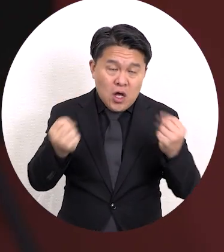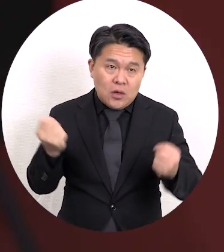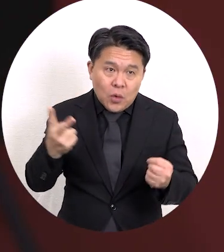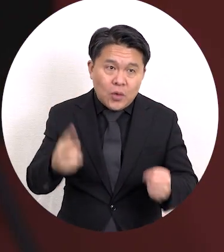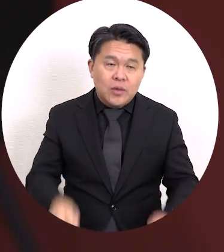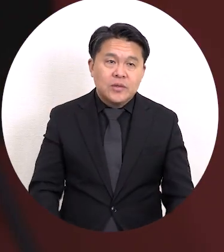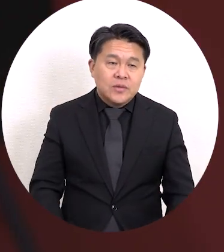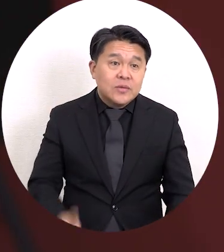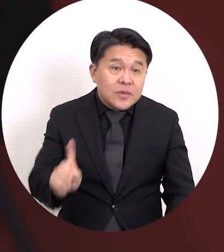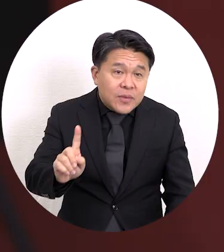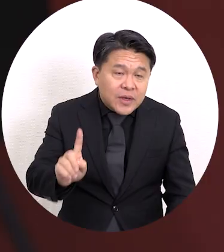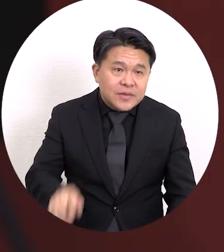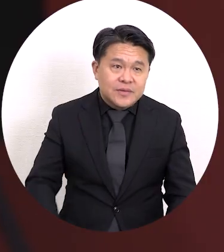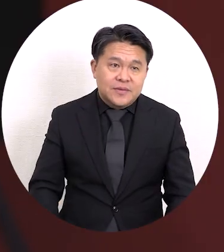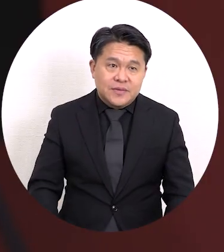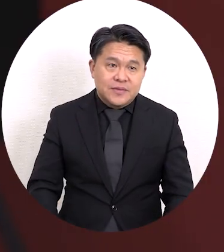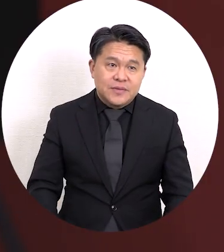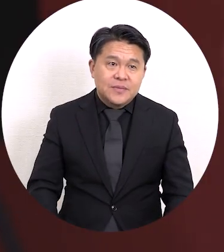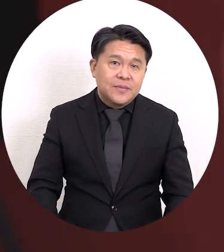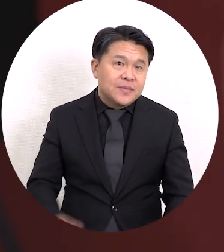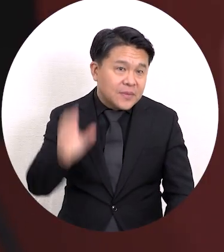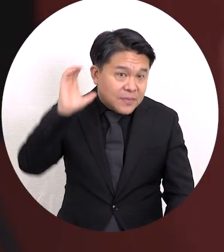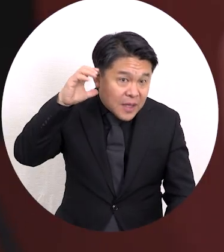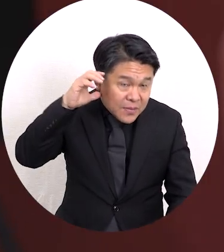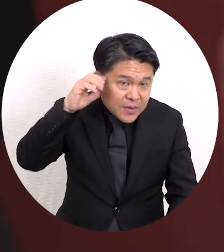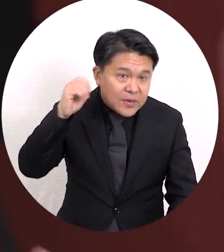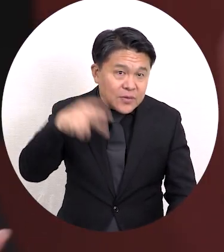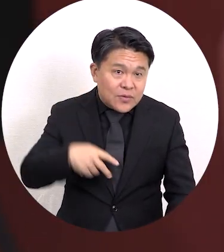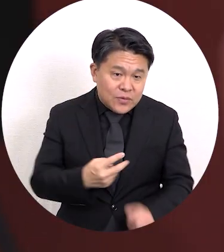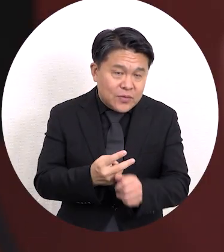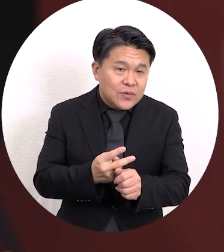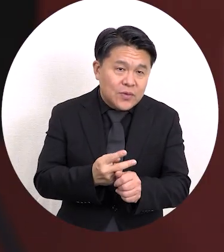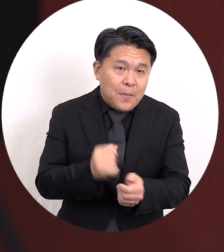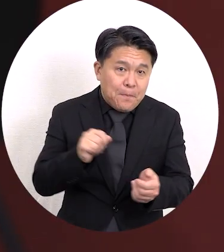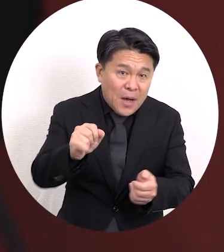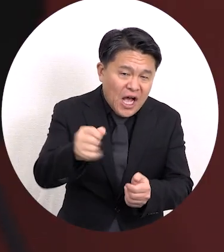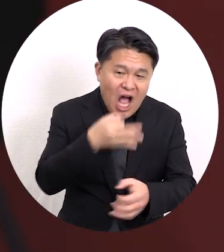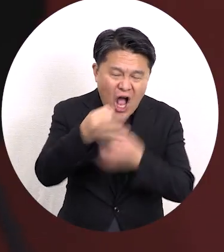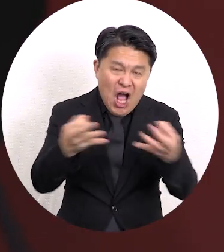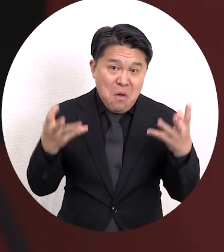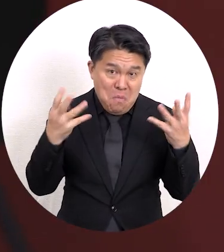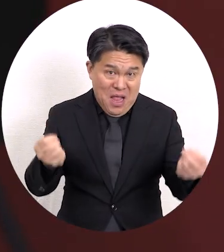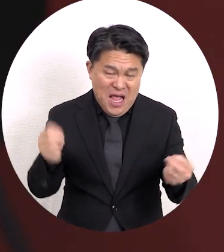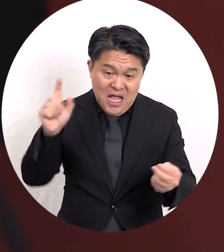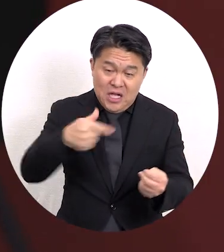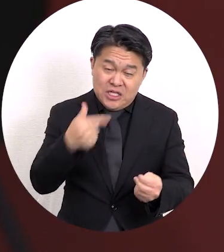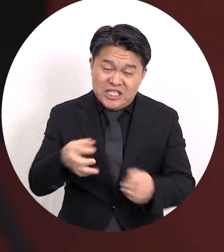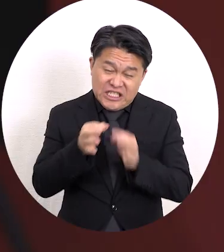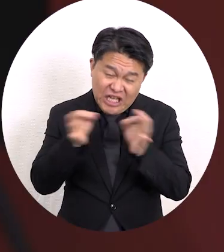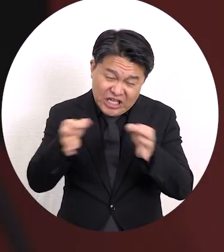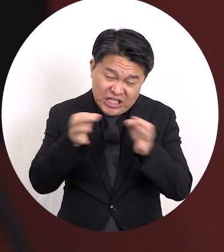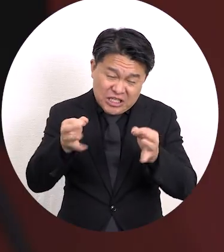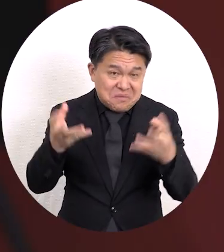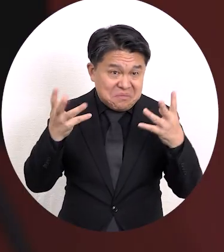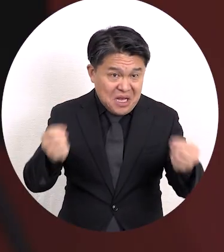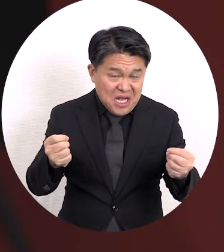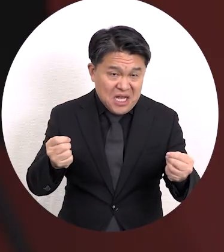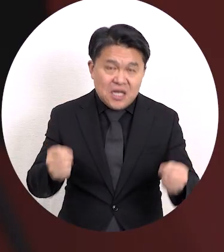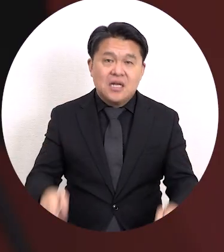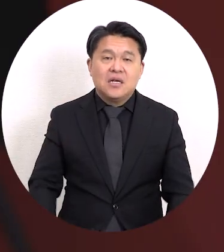cicadas and crickets also make sounds all day long, and both makes cries or calls.